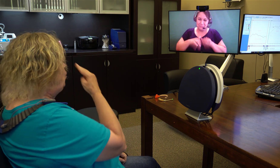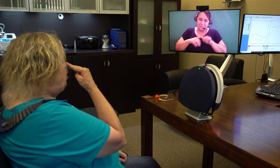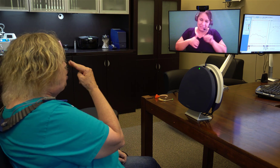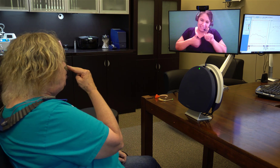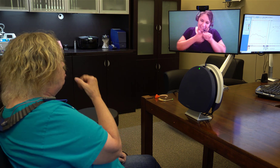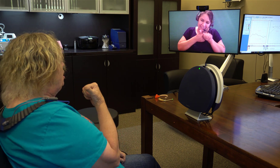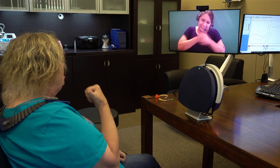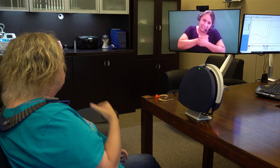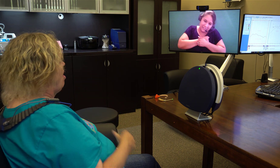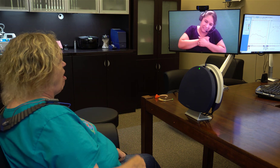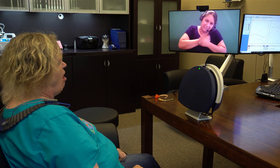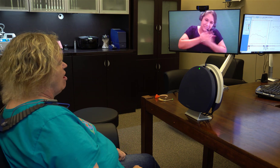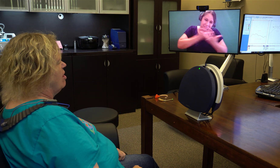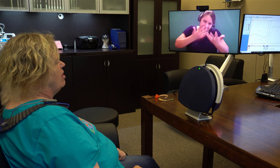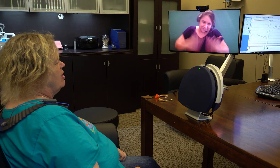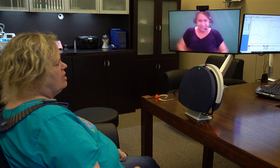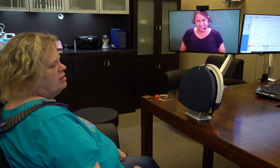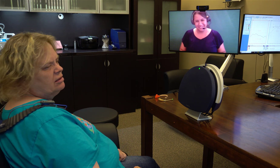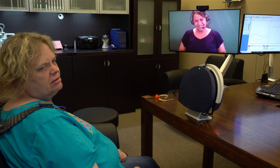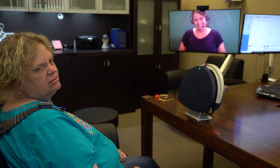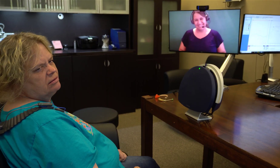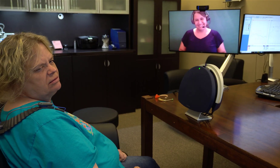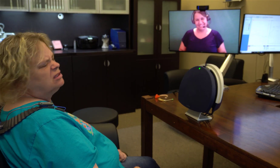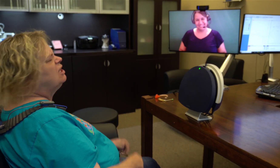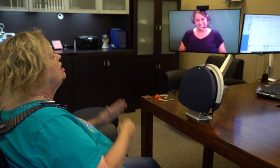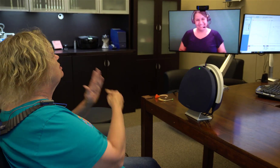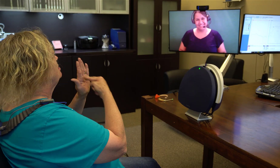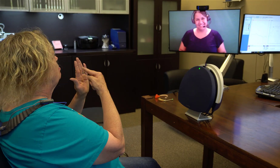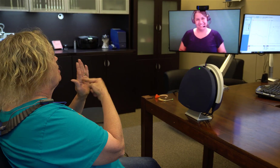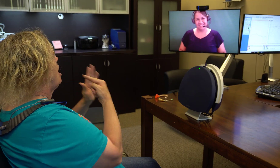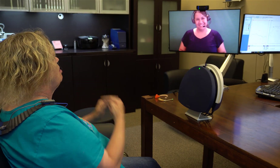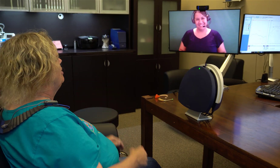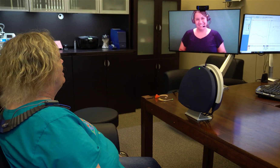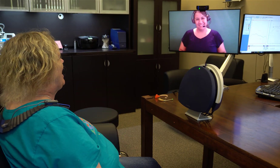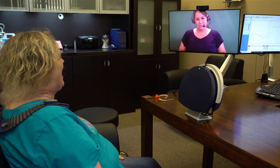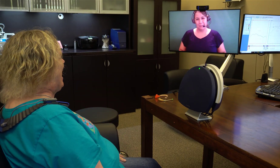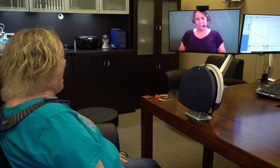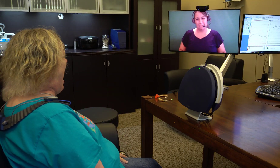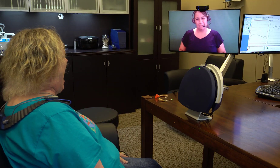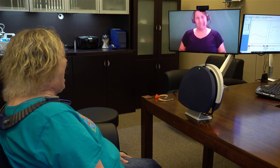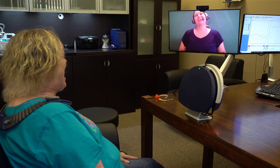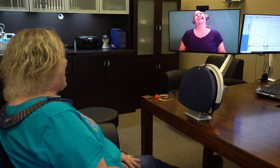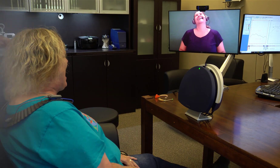a remote video session like this one can be just as effective as having an in-person interpreter in the office.